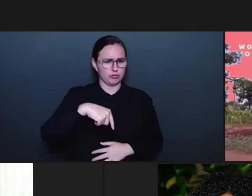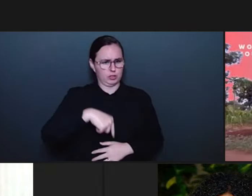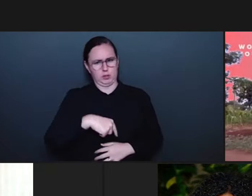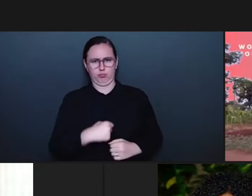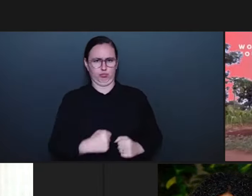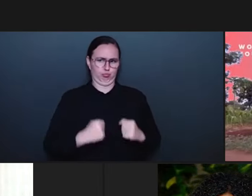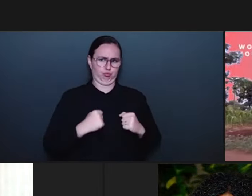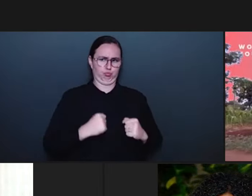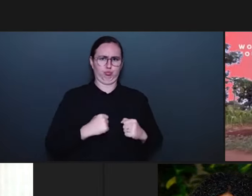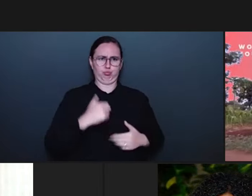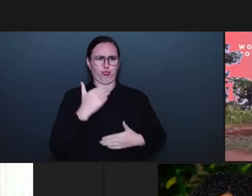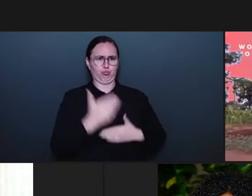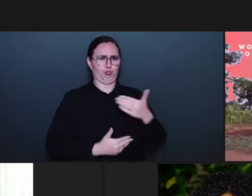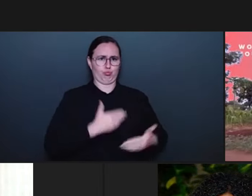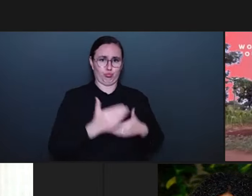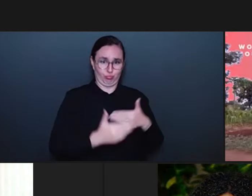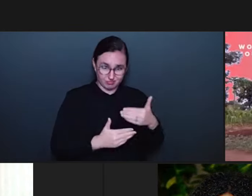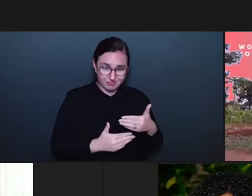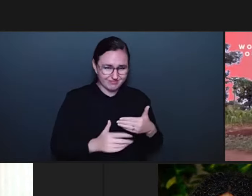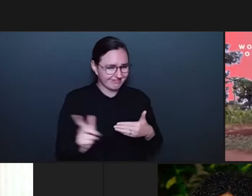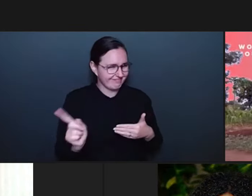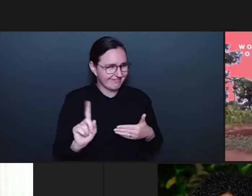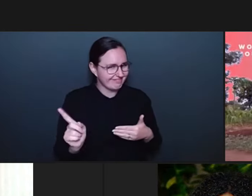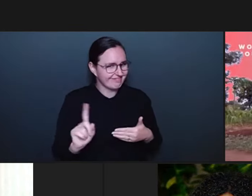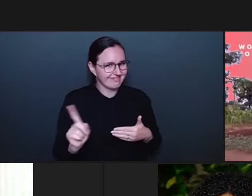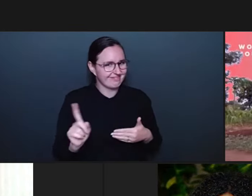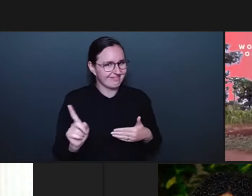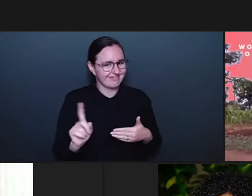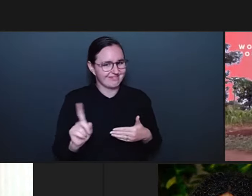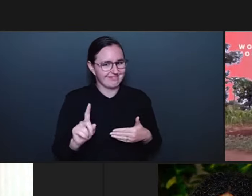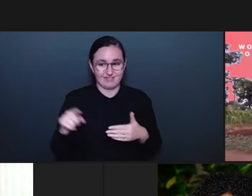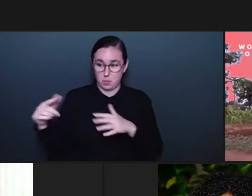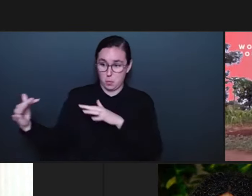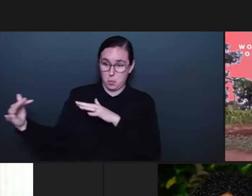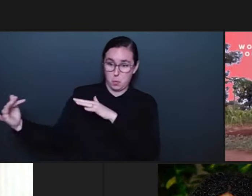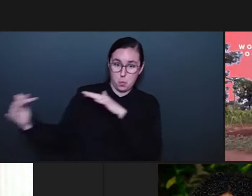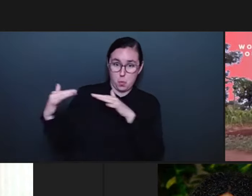to begin with. They're facing, as you heard, challenges of interpersonal violence, challenges